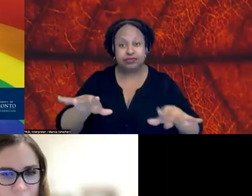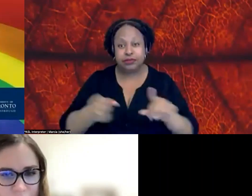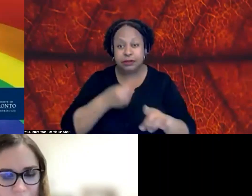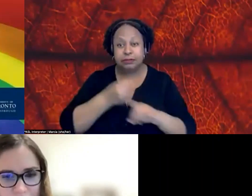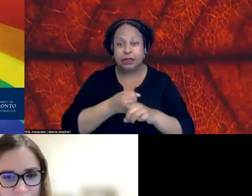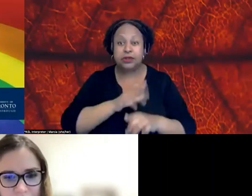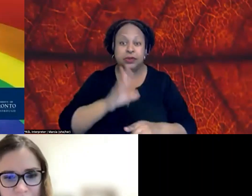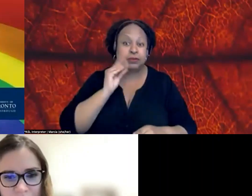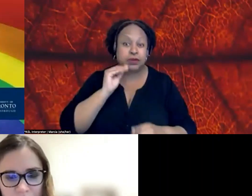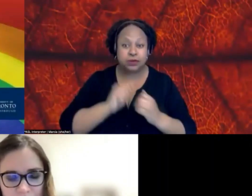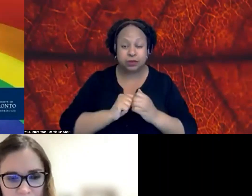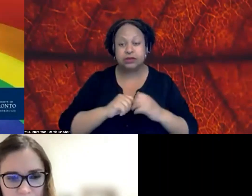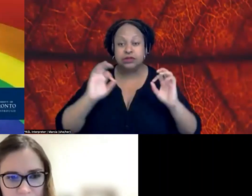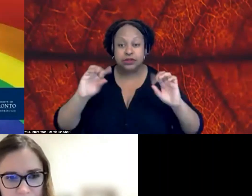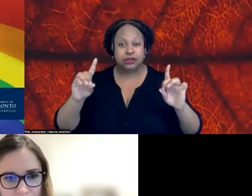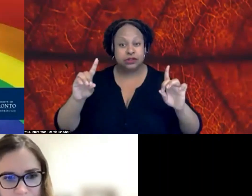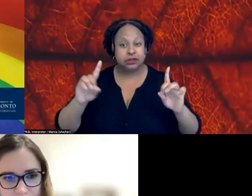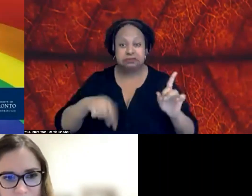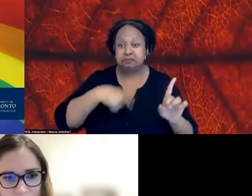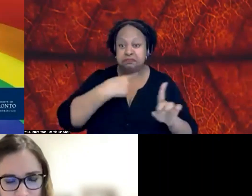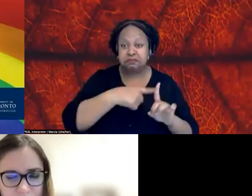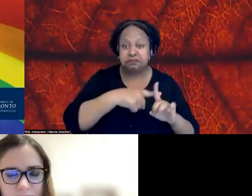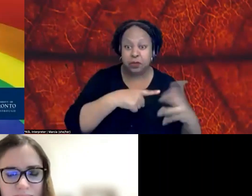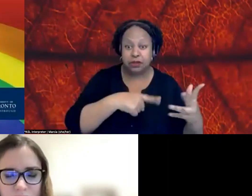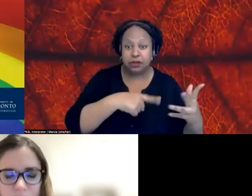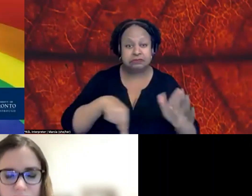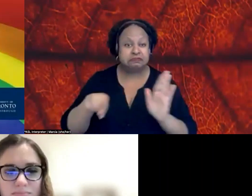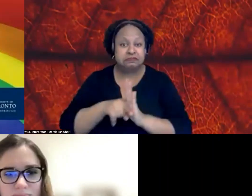What was good about it? What was bad about it?